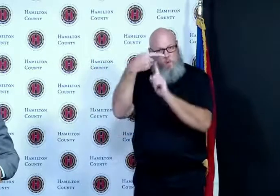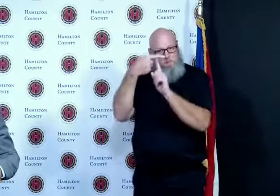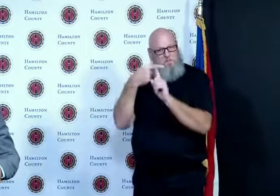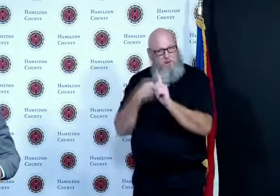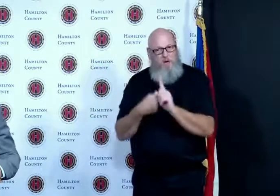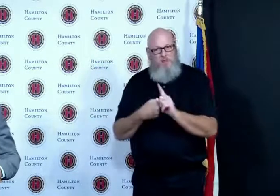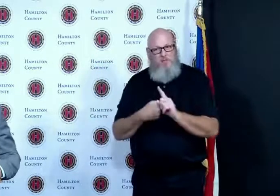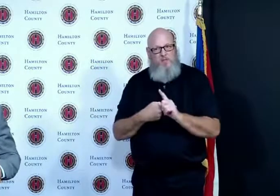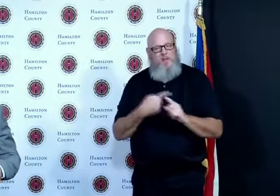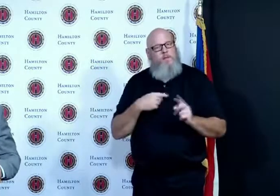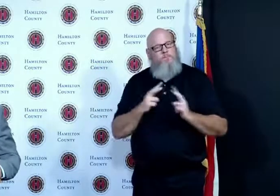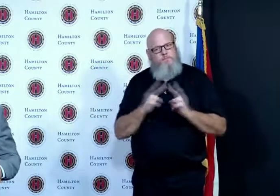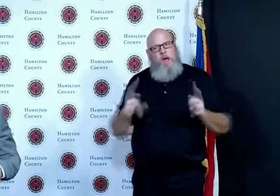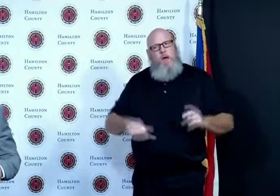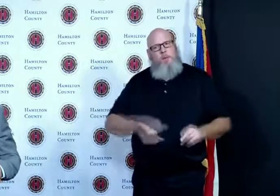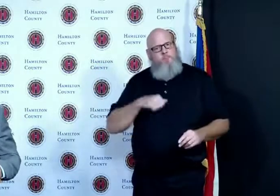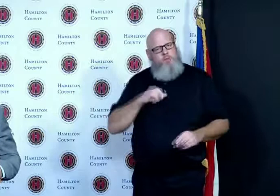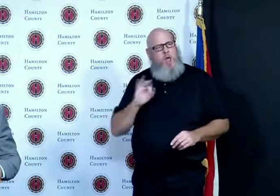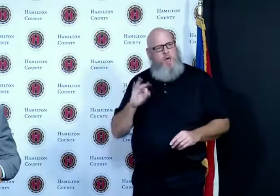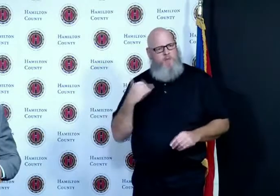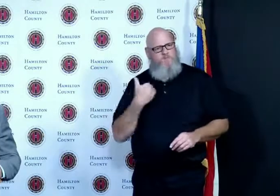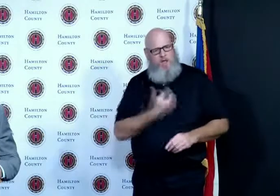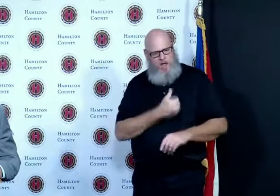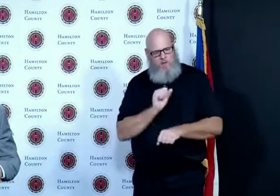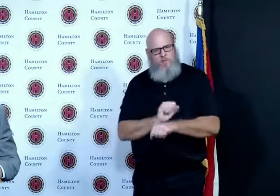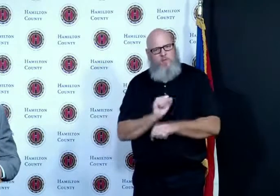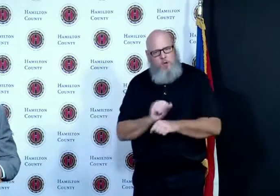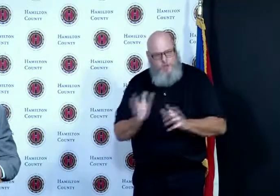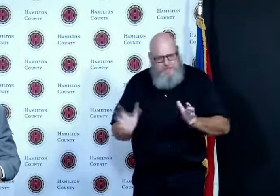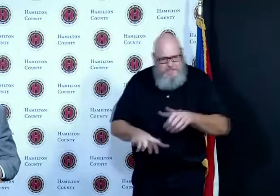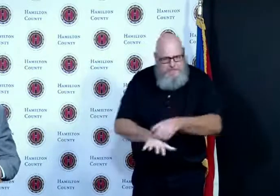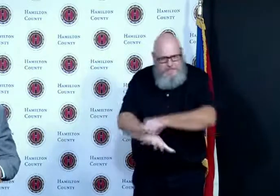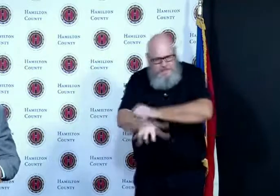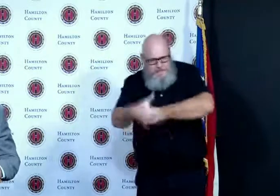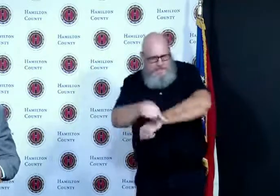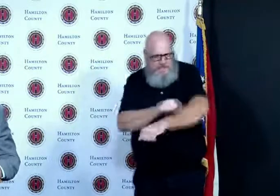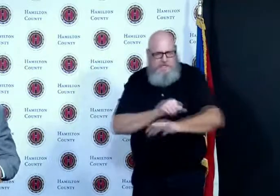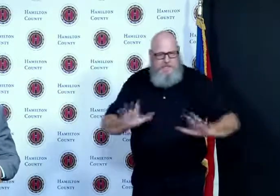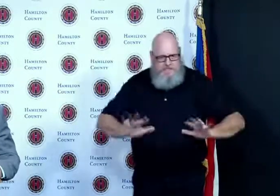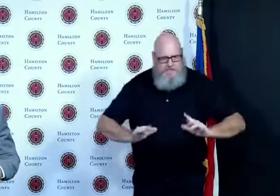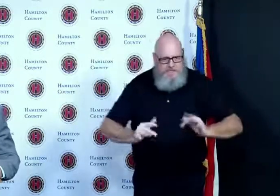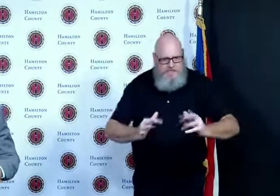all of those that have contributed to this effort since the rollout has been kind of slow the number